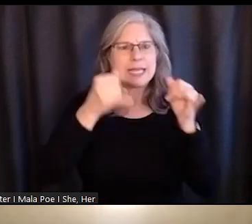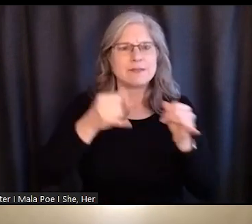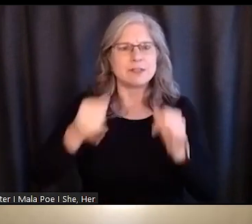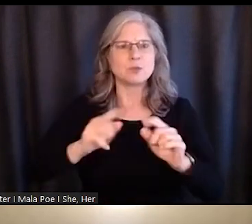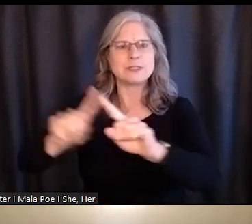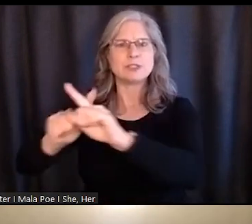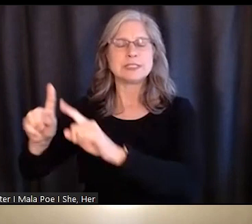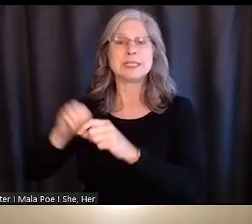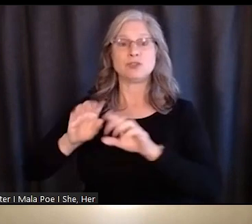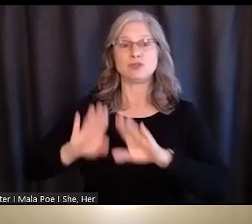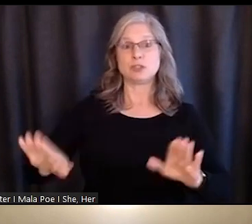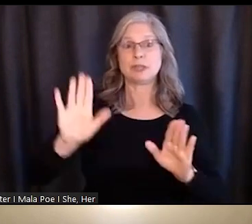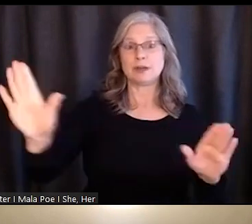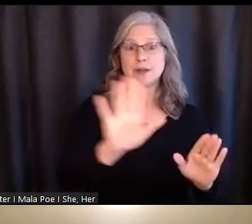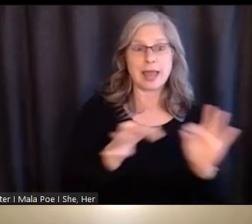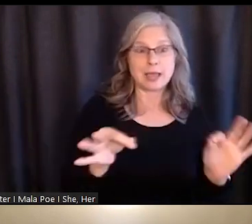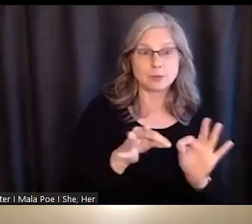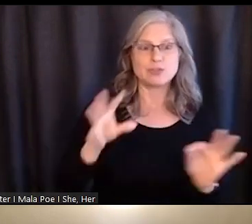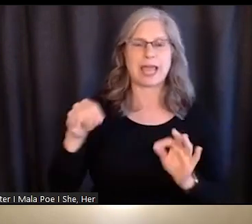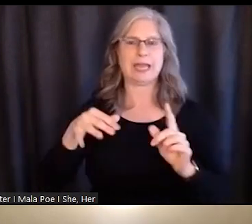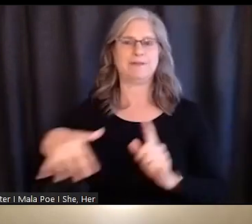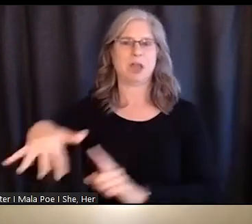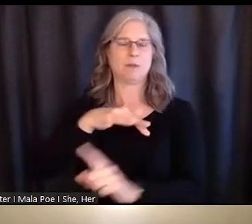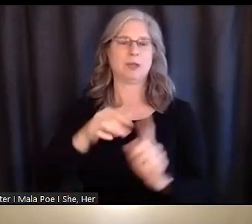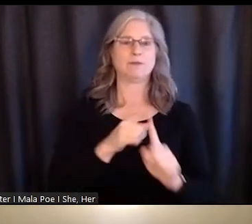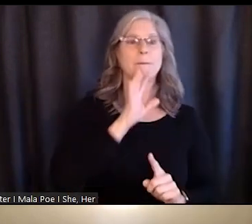language and their environment from nine months to five years.